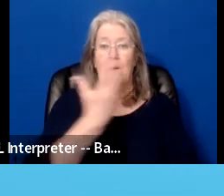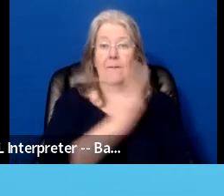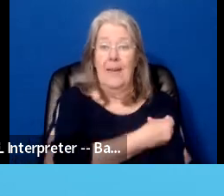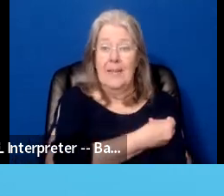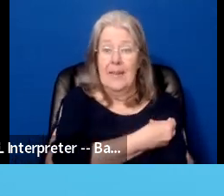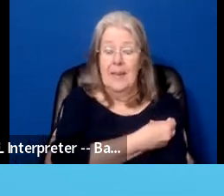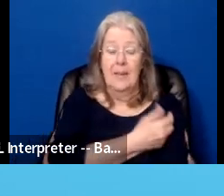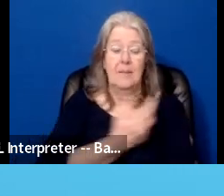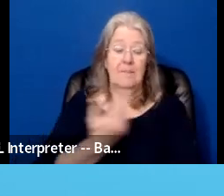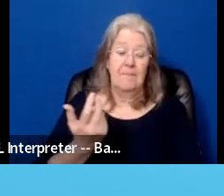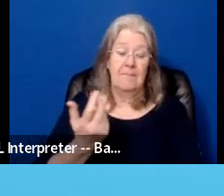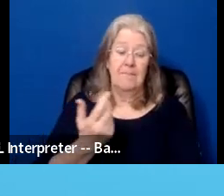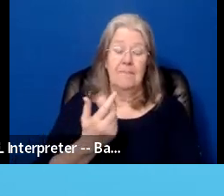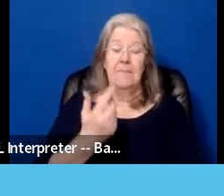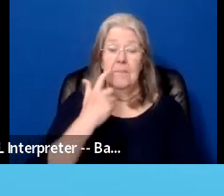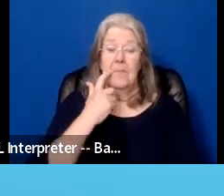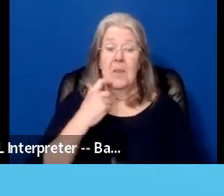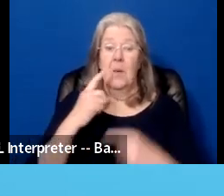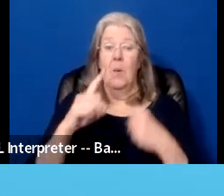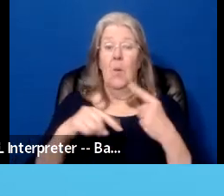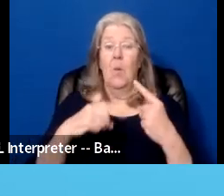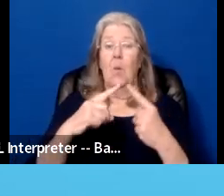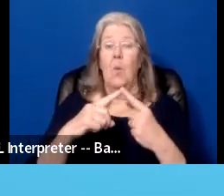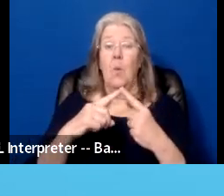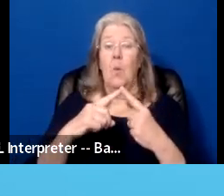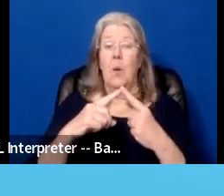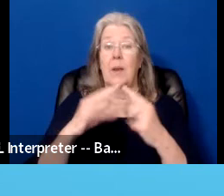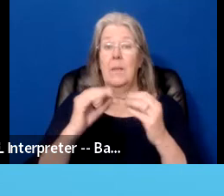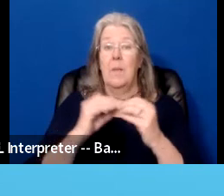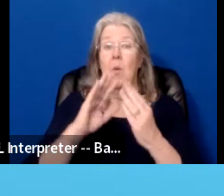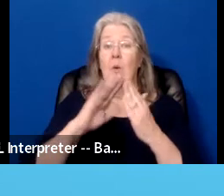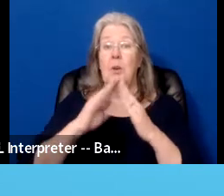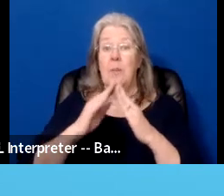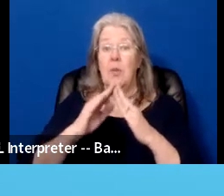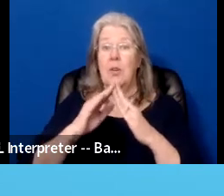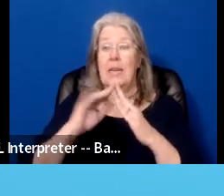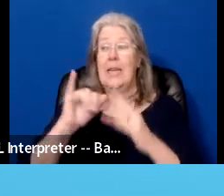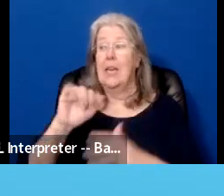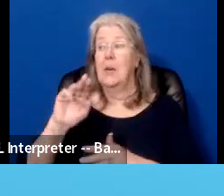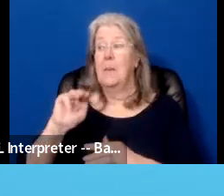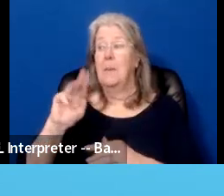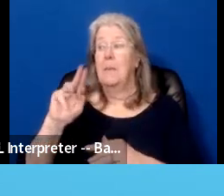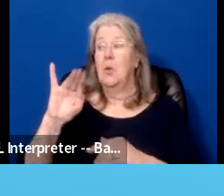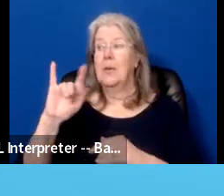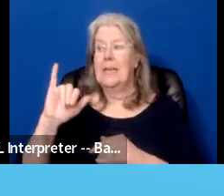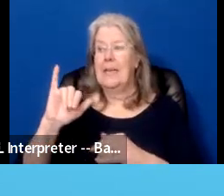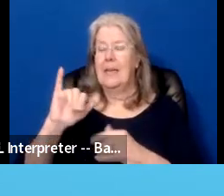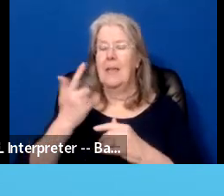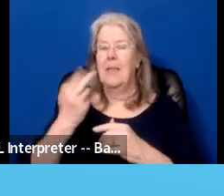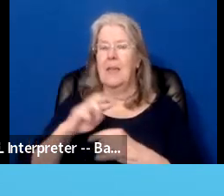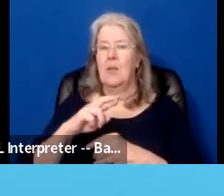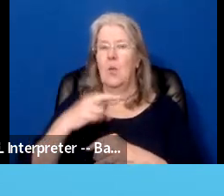And so, once we get more community immunity than the risk of transmission is going to